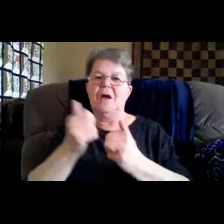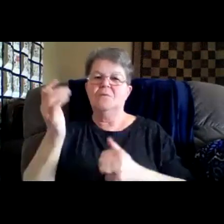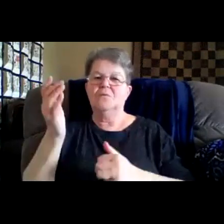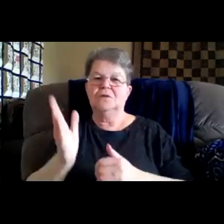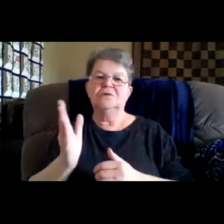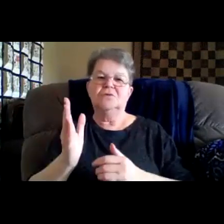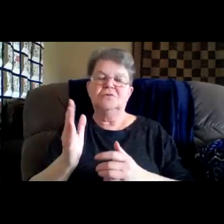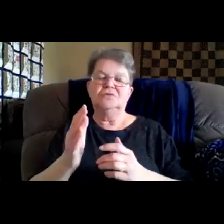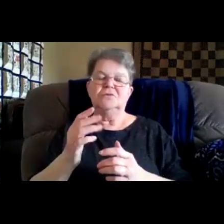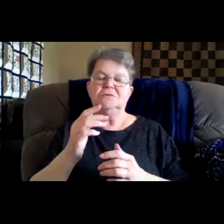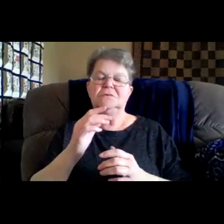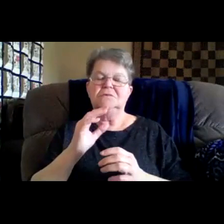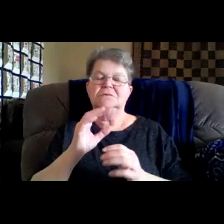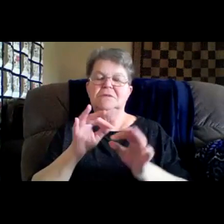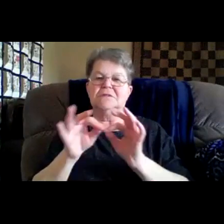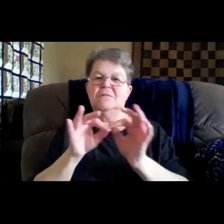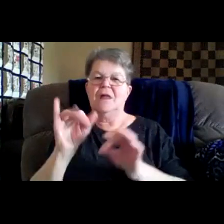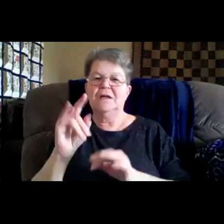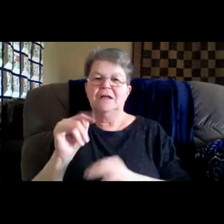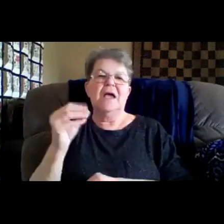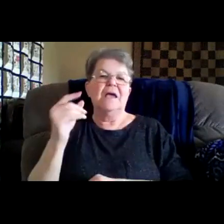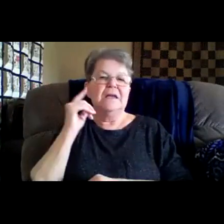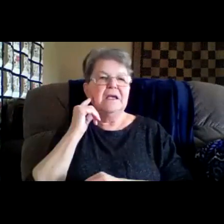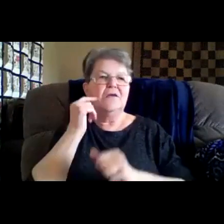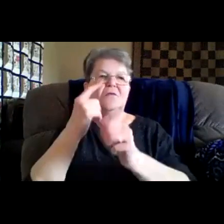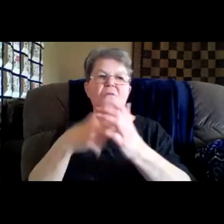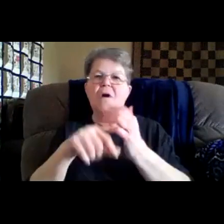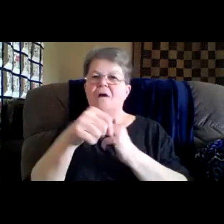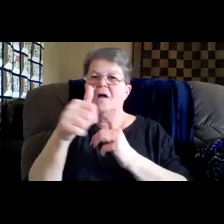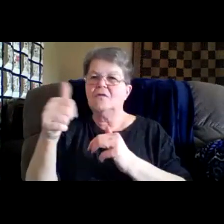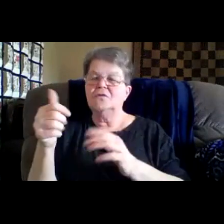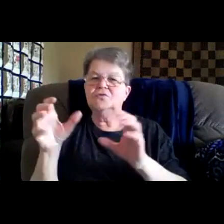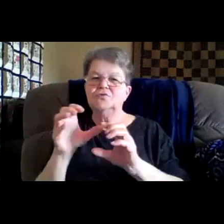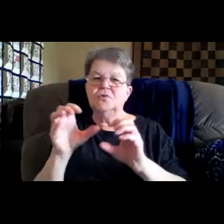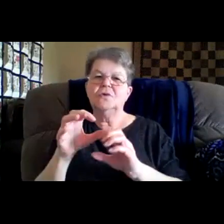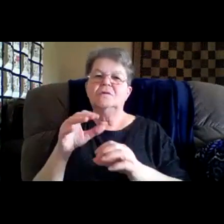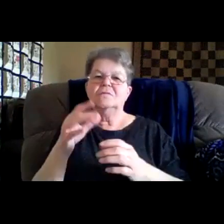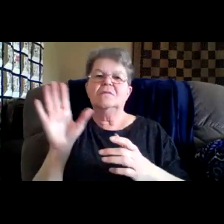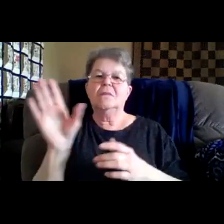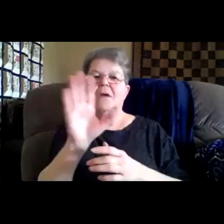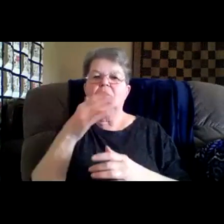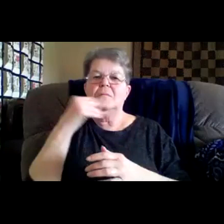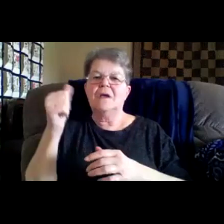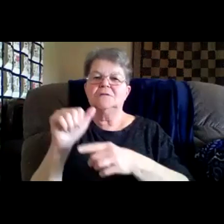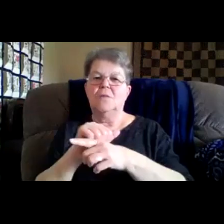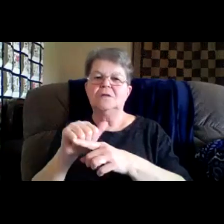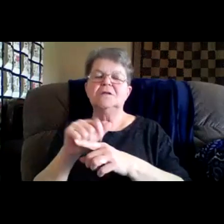So, you know, just hearing what everyone else is doing. And finding best practice, and then figuring out what works best in your state